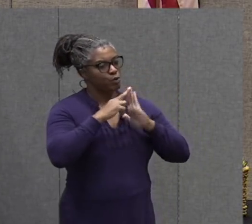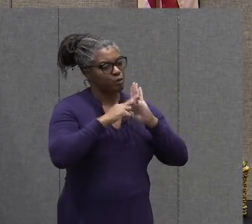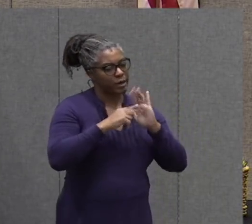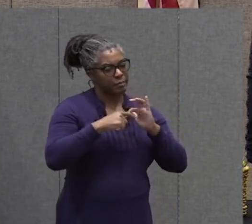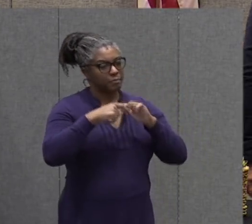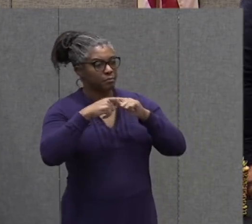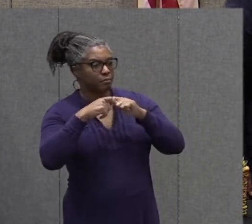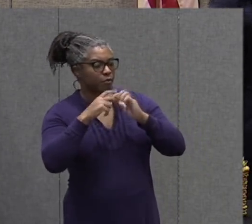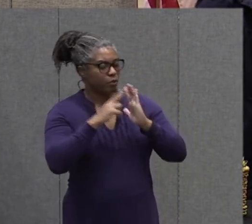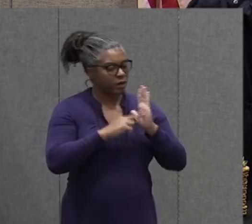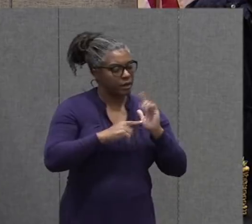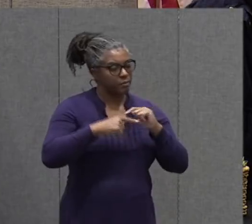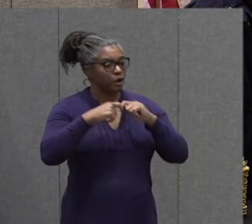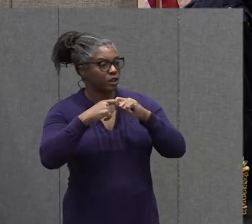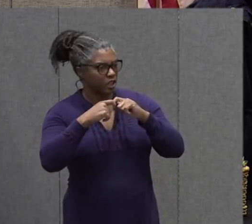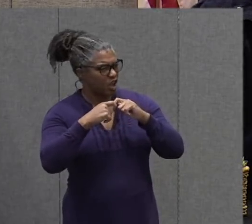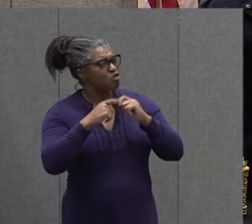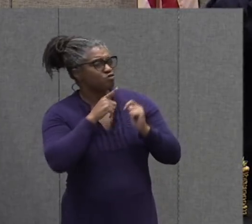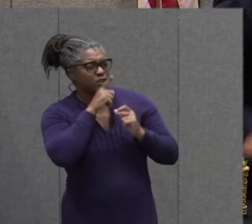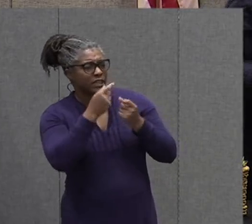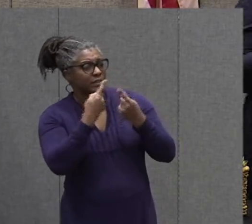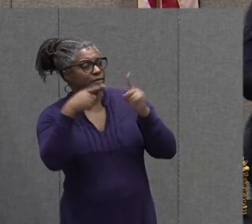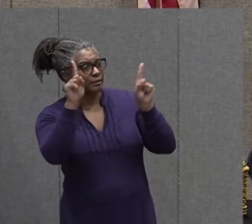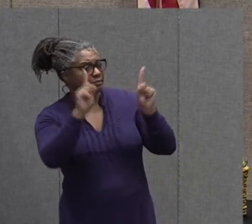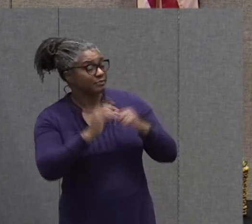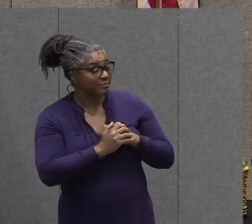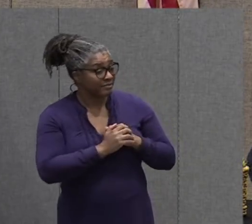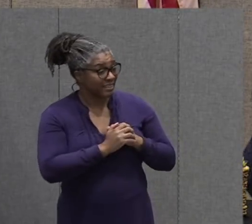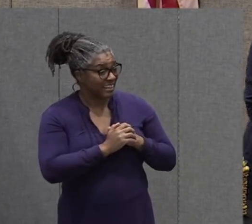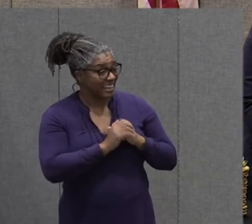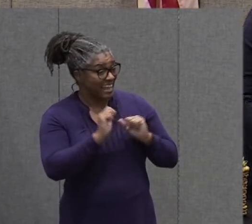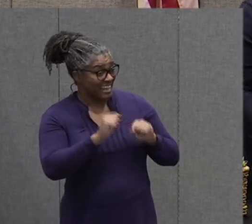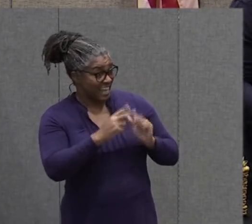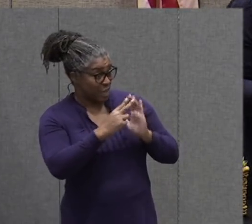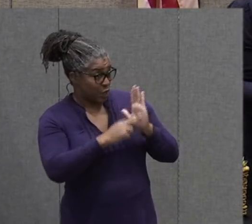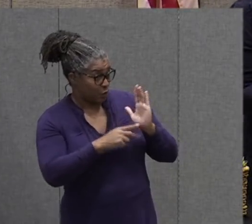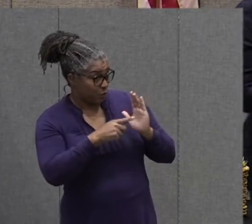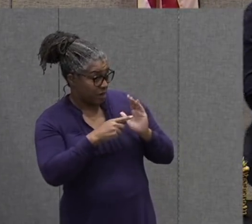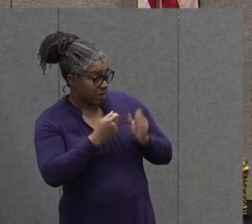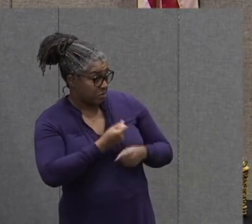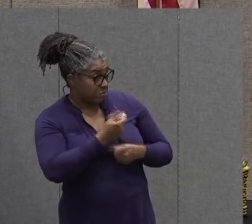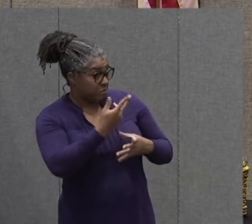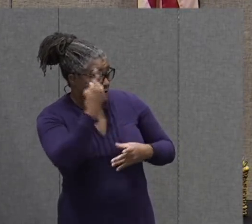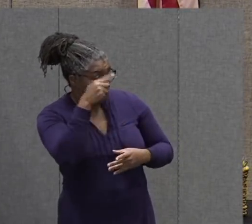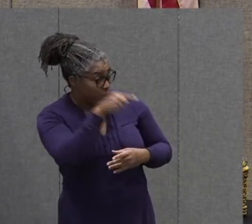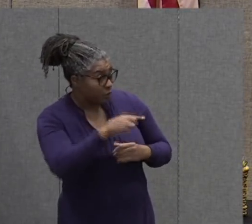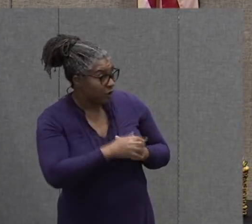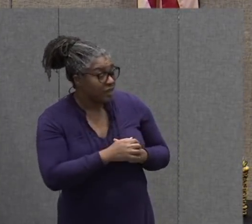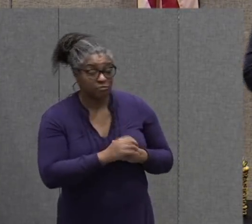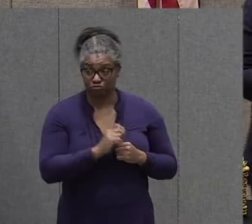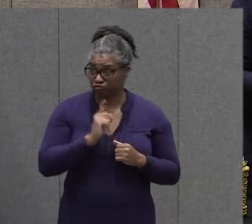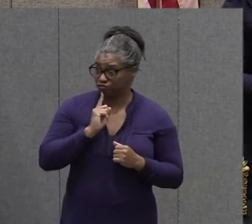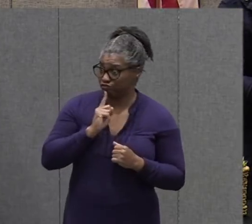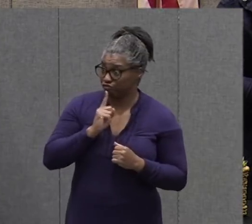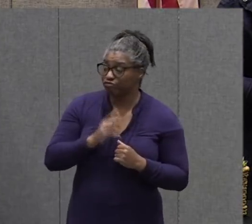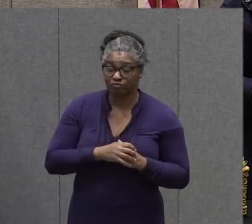as you read you. - Thank you. [Miss Martindale] So can I read you one? [Miss Garcia] I can't wait. [Miss Martindale] So this is a really cool one too. And the author if friends out there